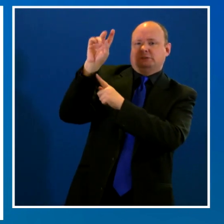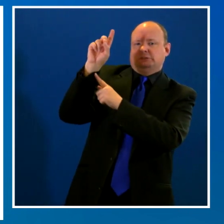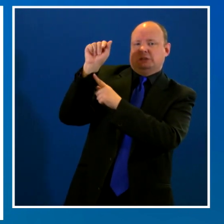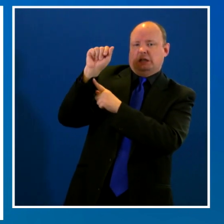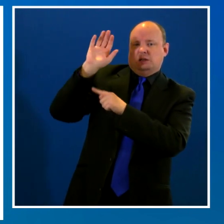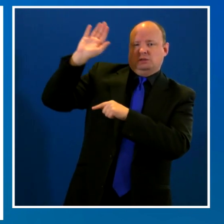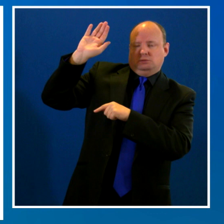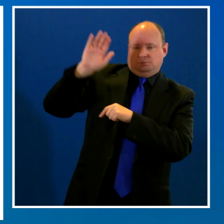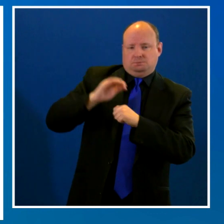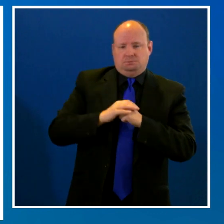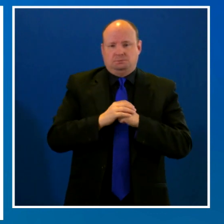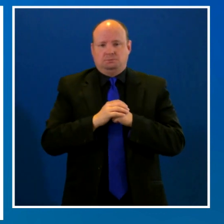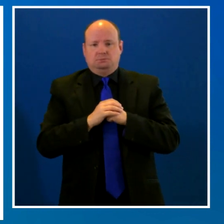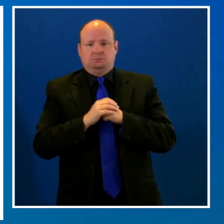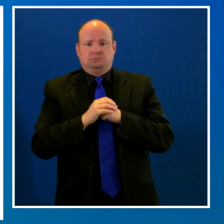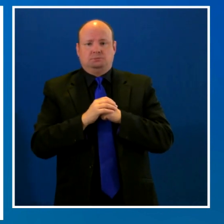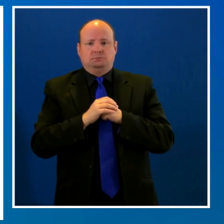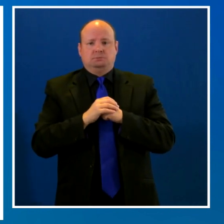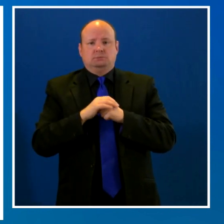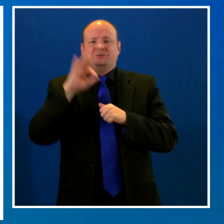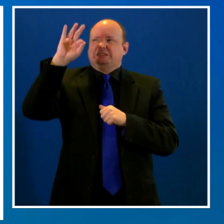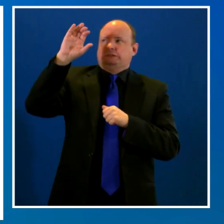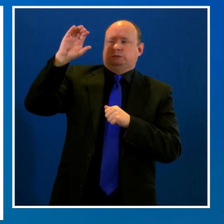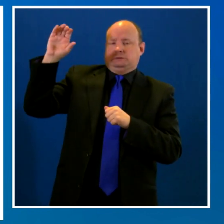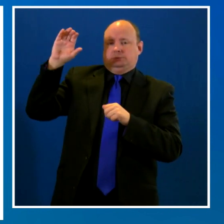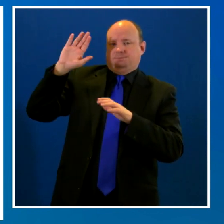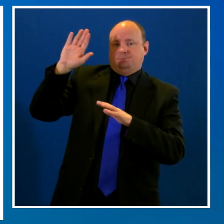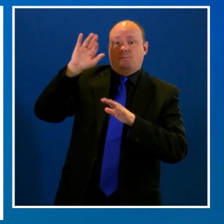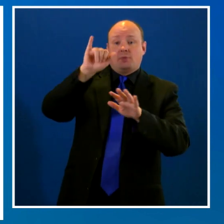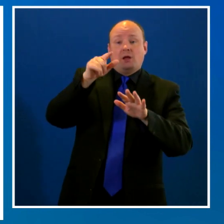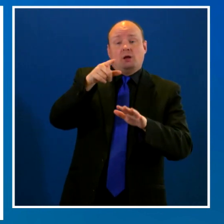Youth ages 12 to 17 can now receive a booster dose of the